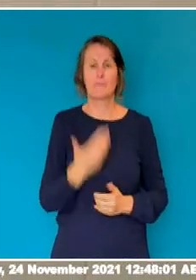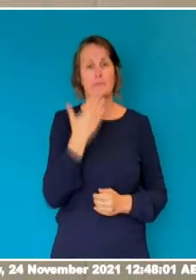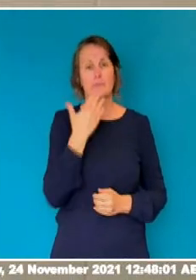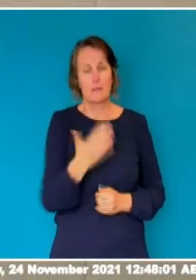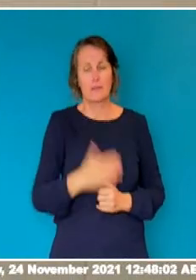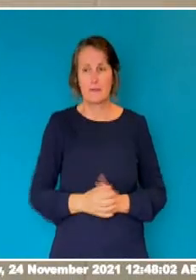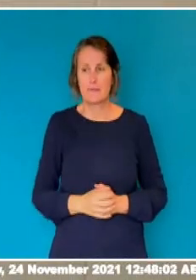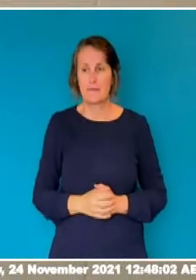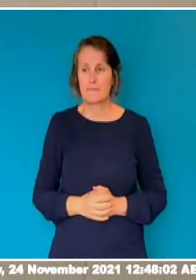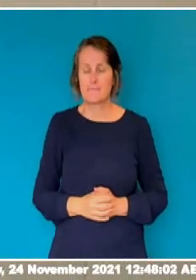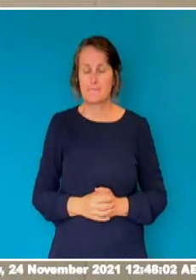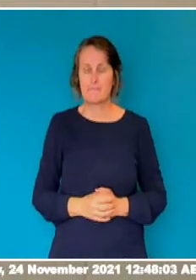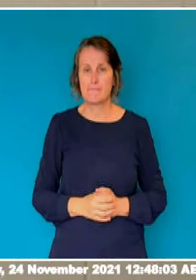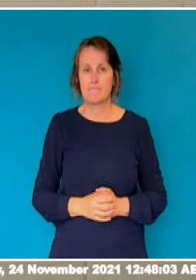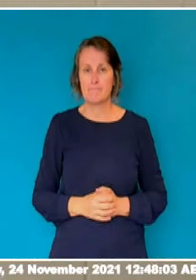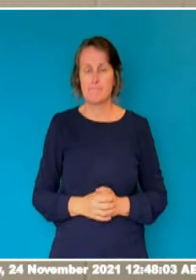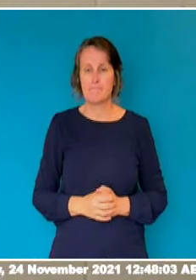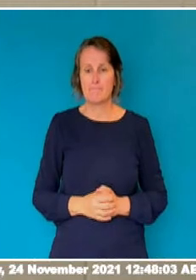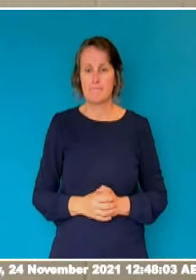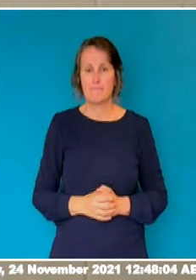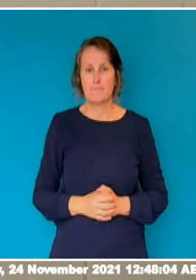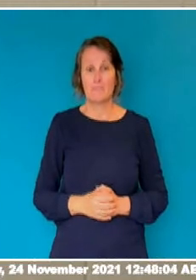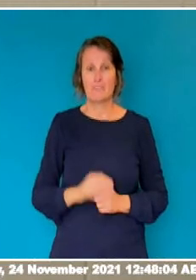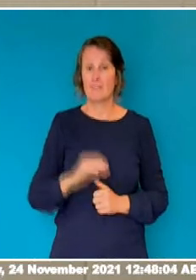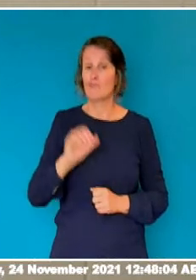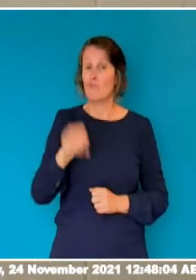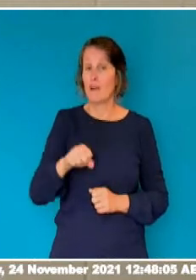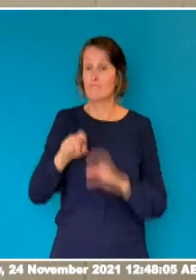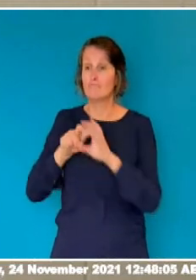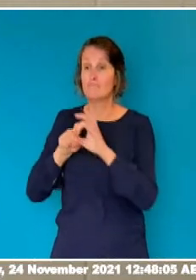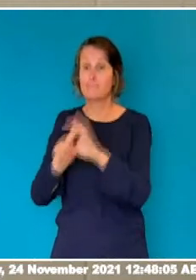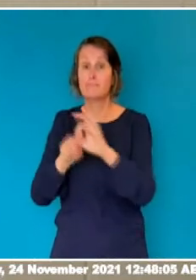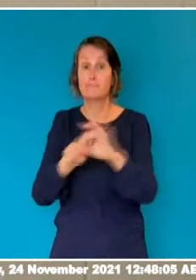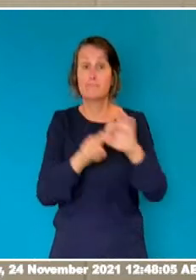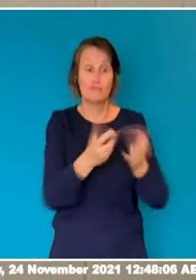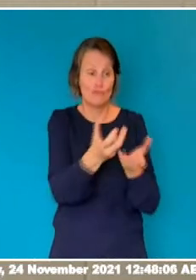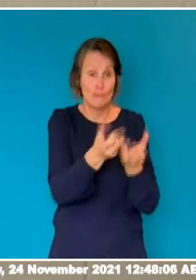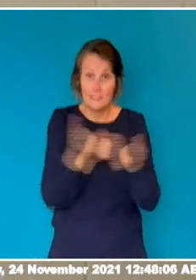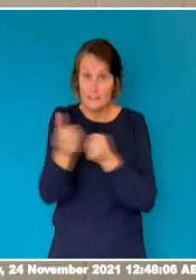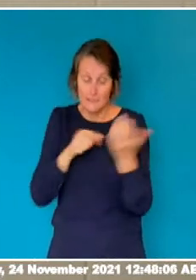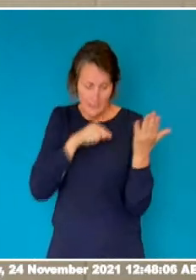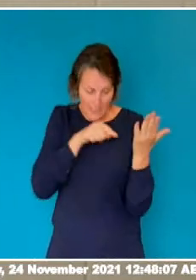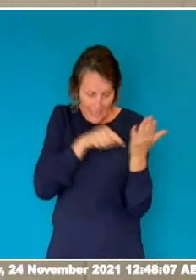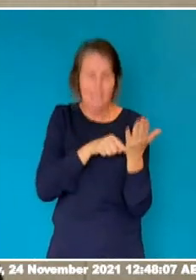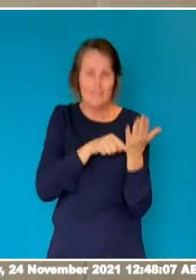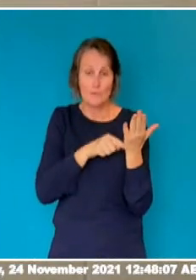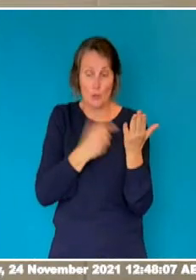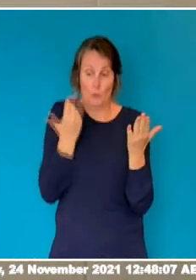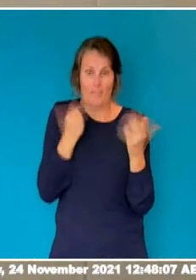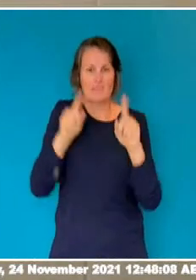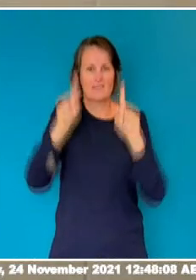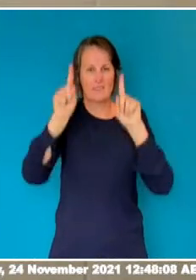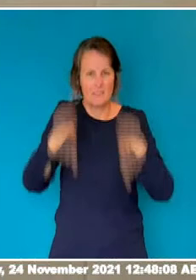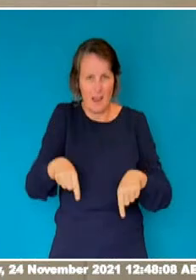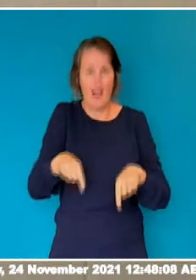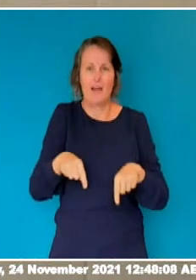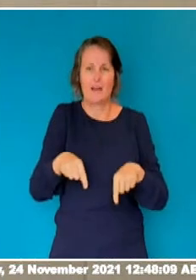So as a consequence of that survey work has commenced in terms of the